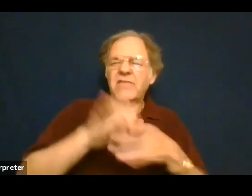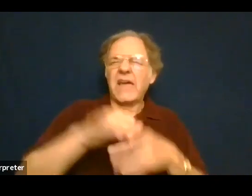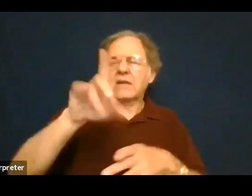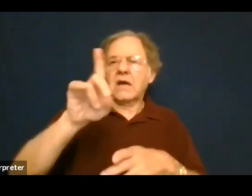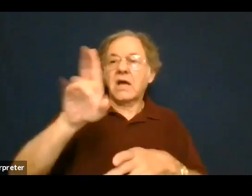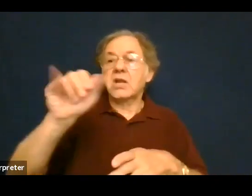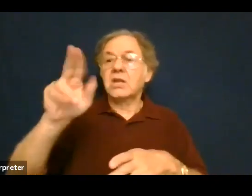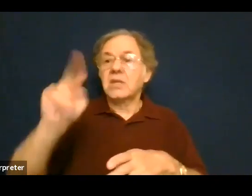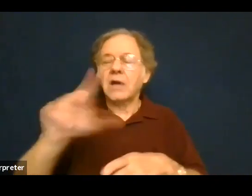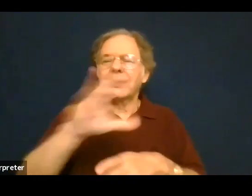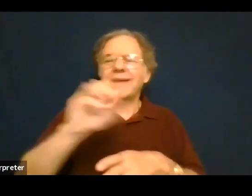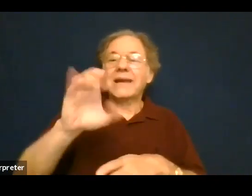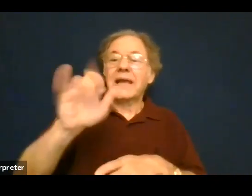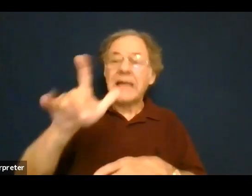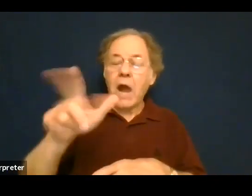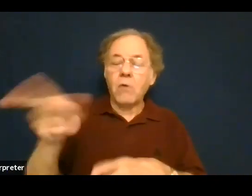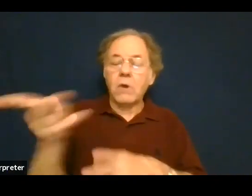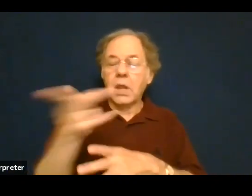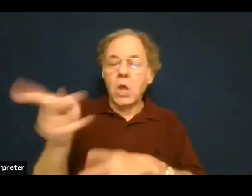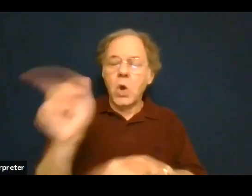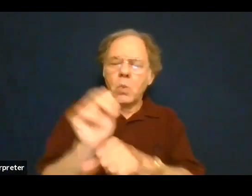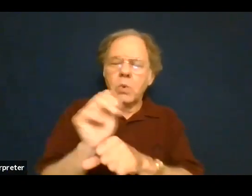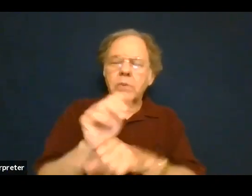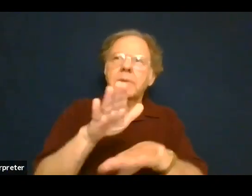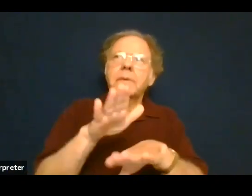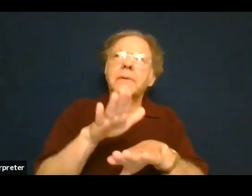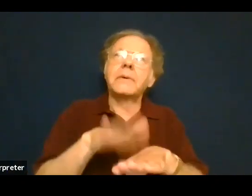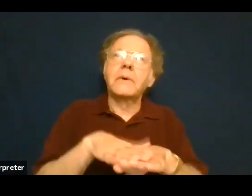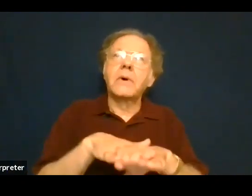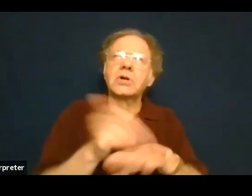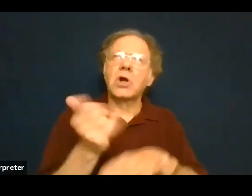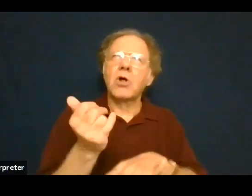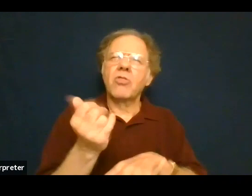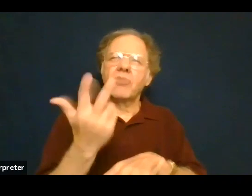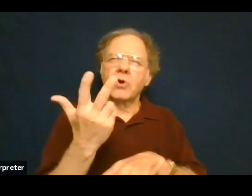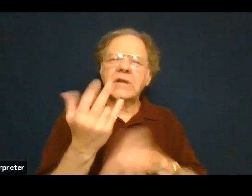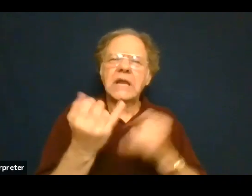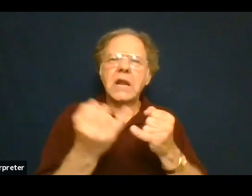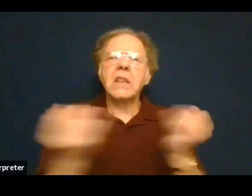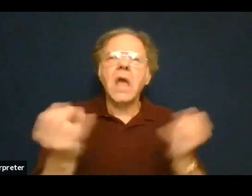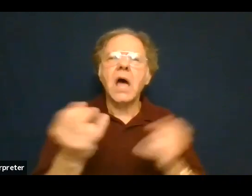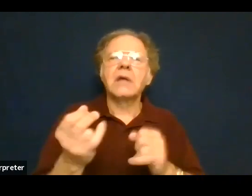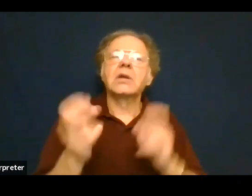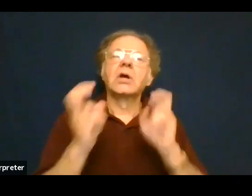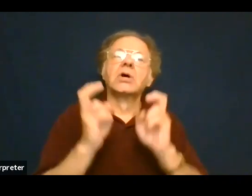working on a 13 line squirrel model. Now, the squirrel has a larger eye,